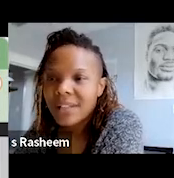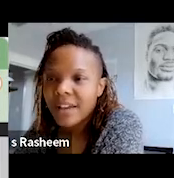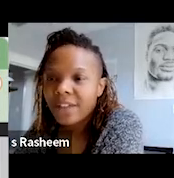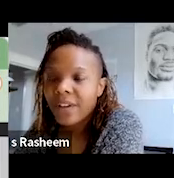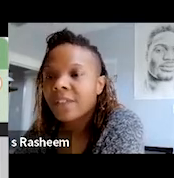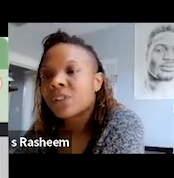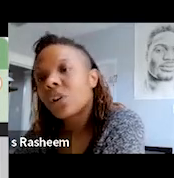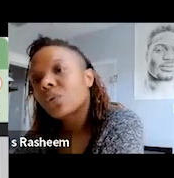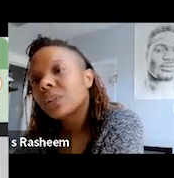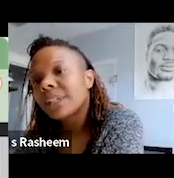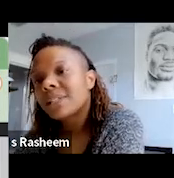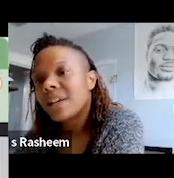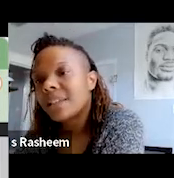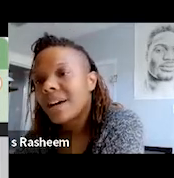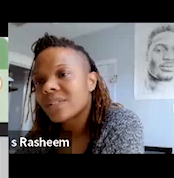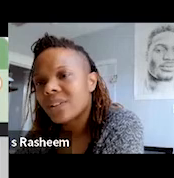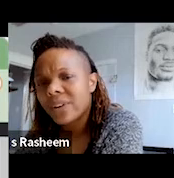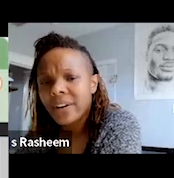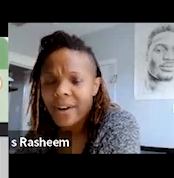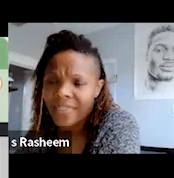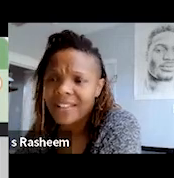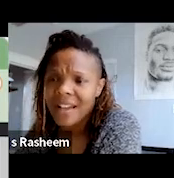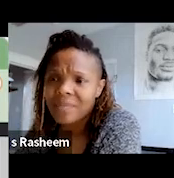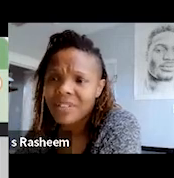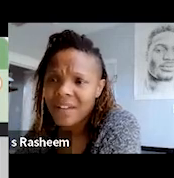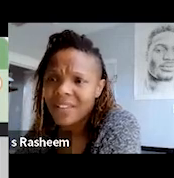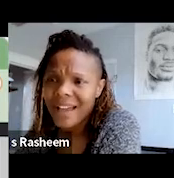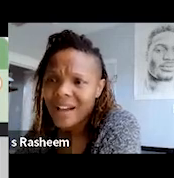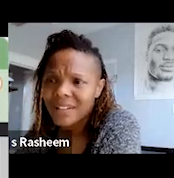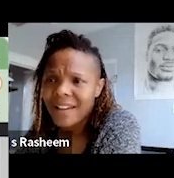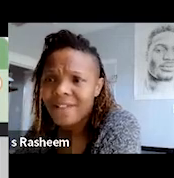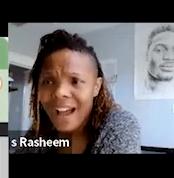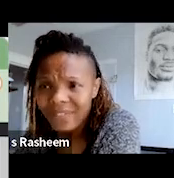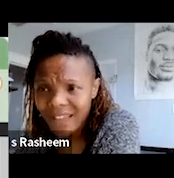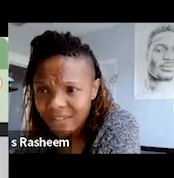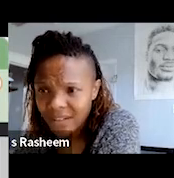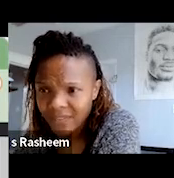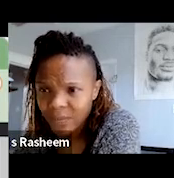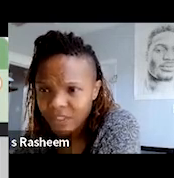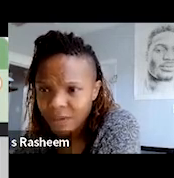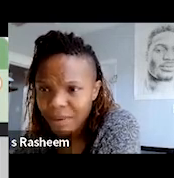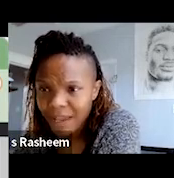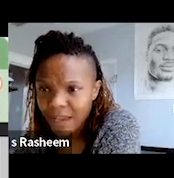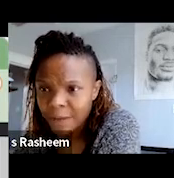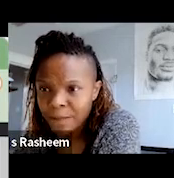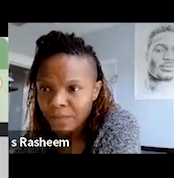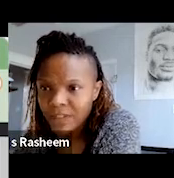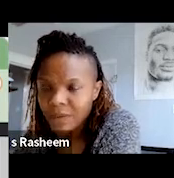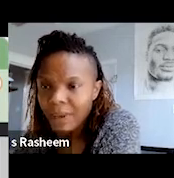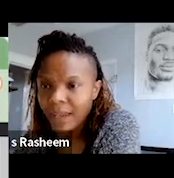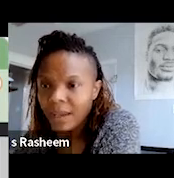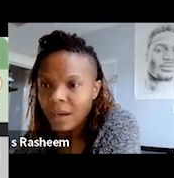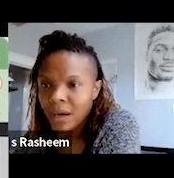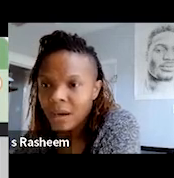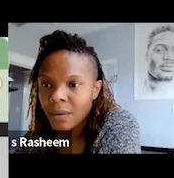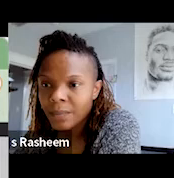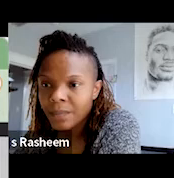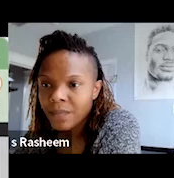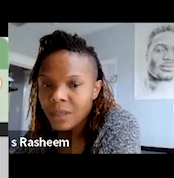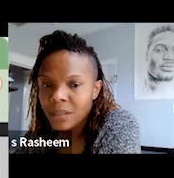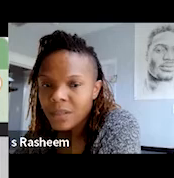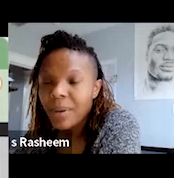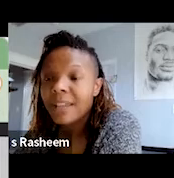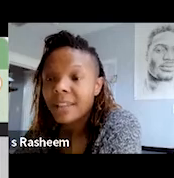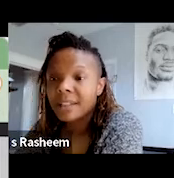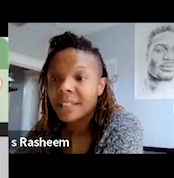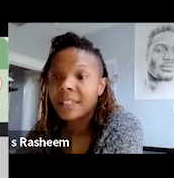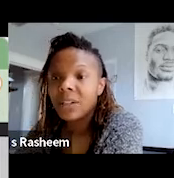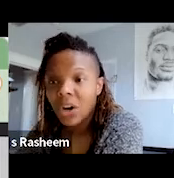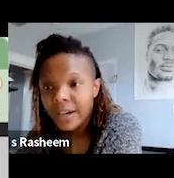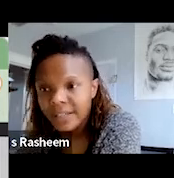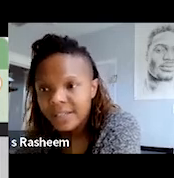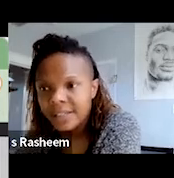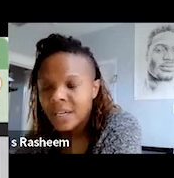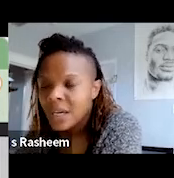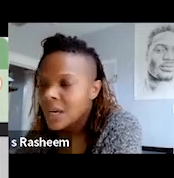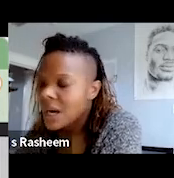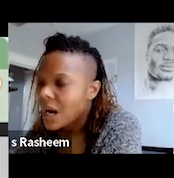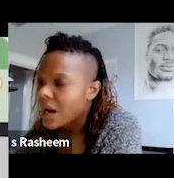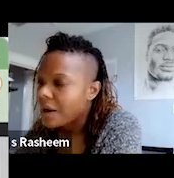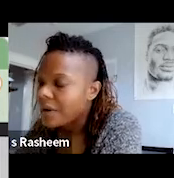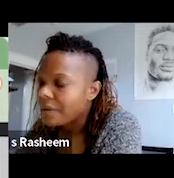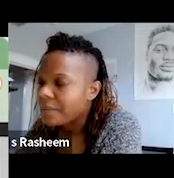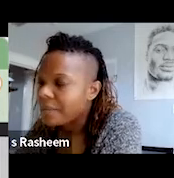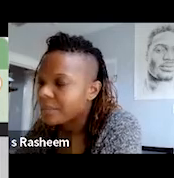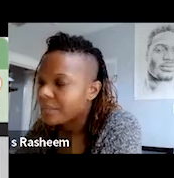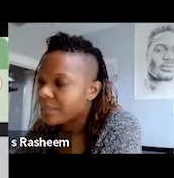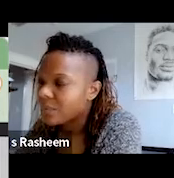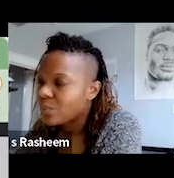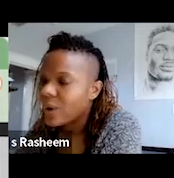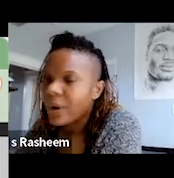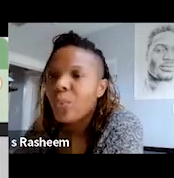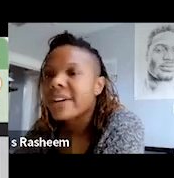If the totally is 10,000 or at that time 7,005,000 of that was to pay the lead artists where